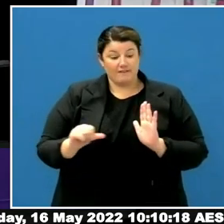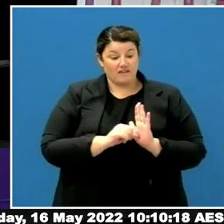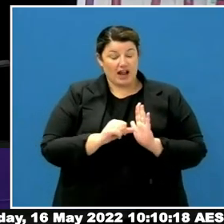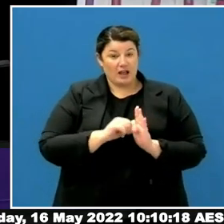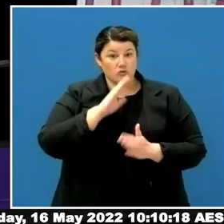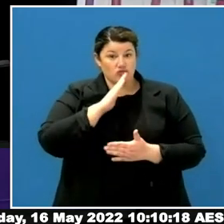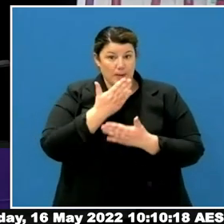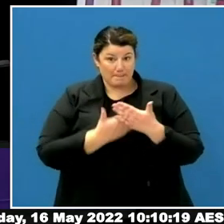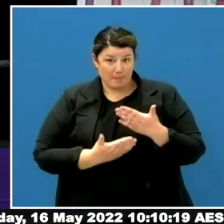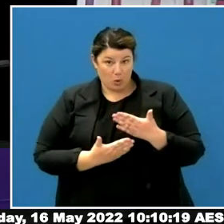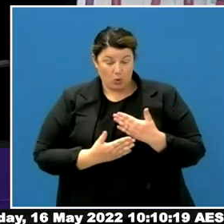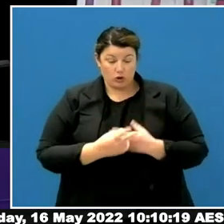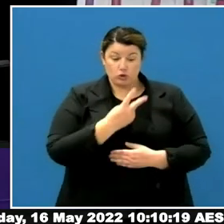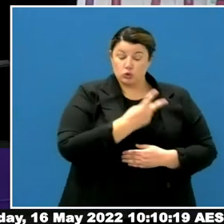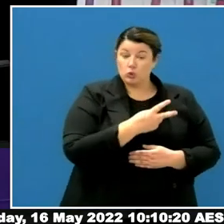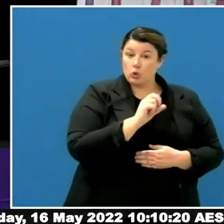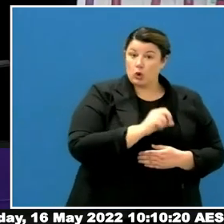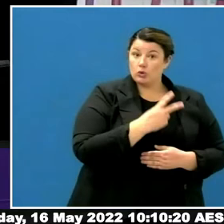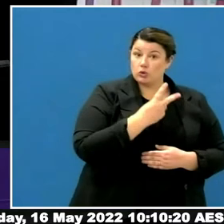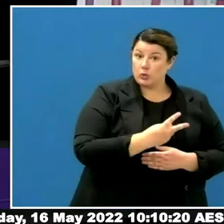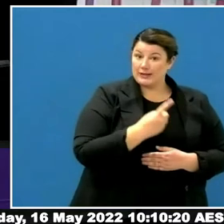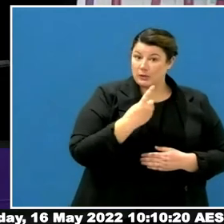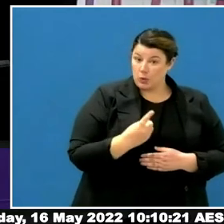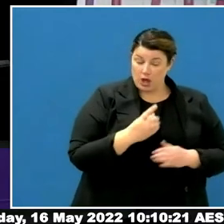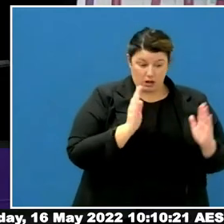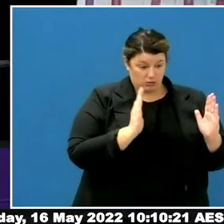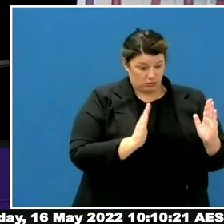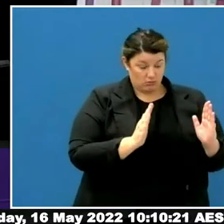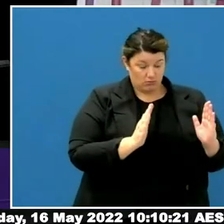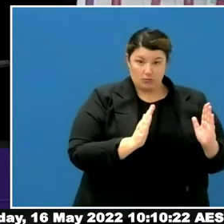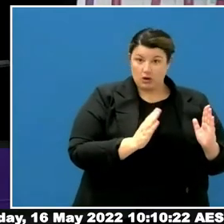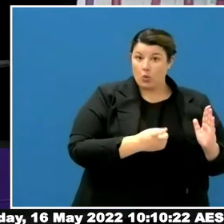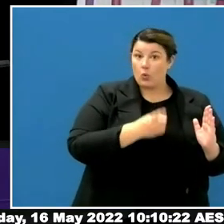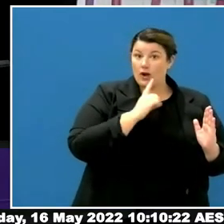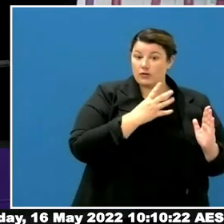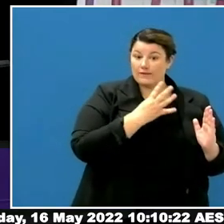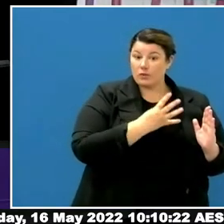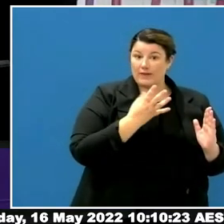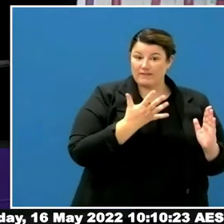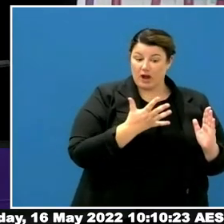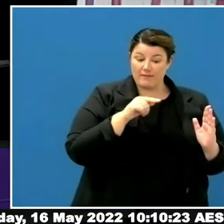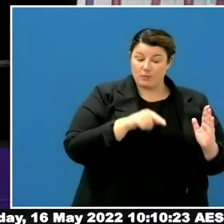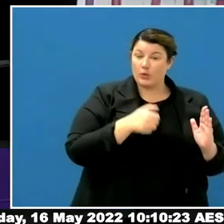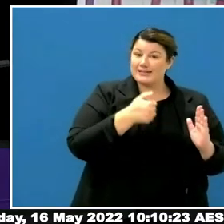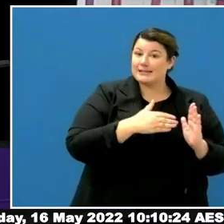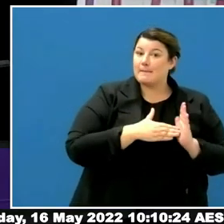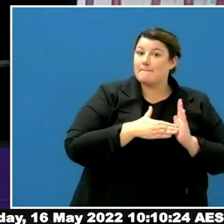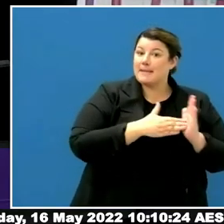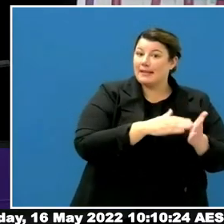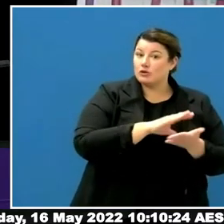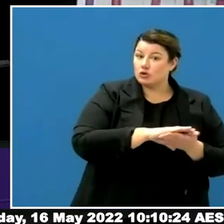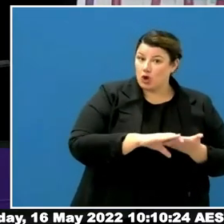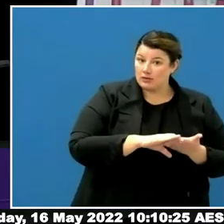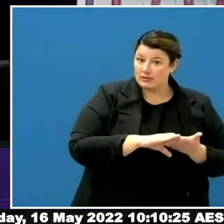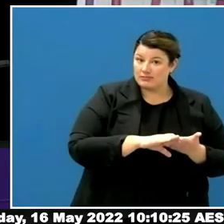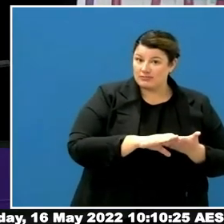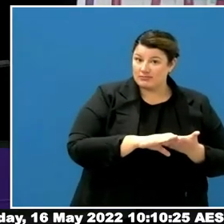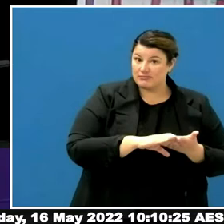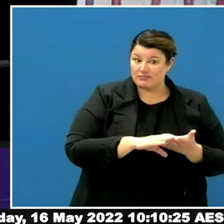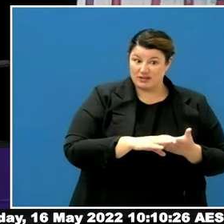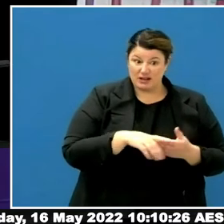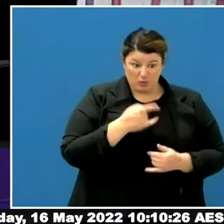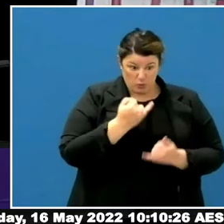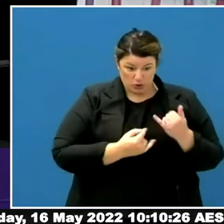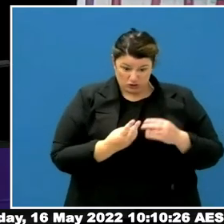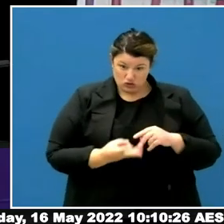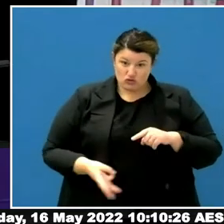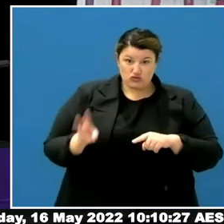revenue in 2020 to 2021 of $145.6 million, more than triple its revenue in 2013 and